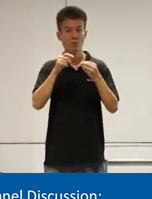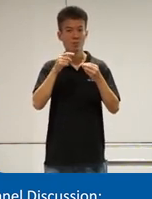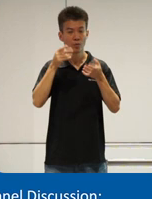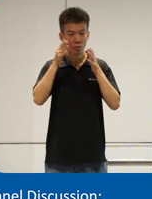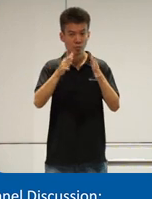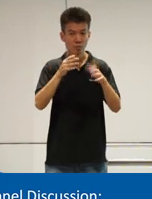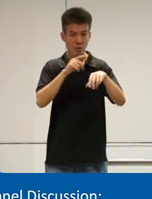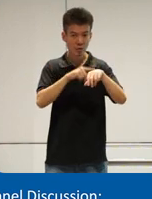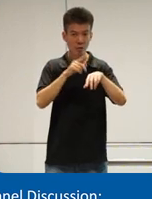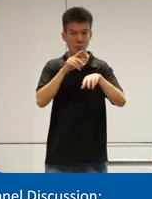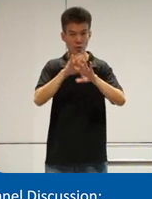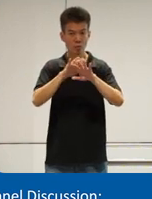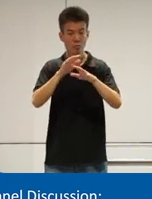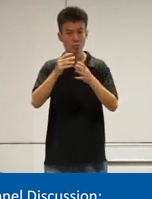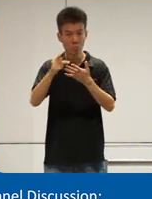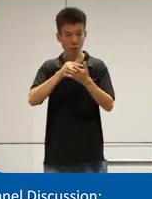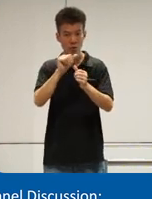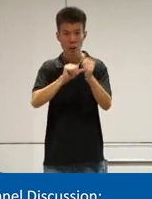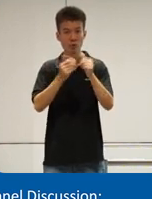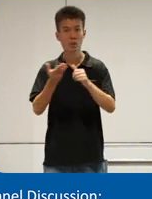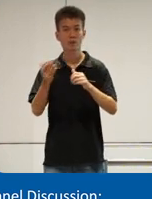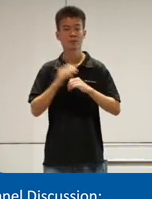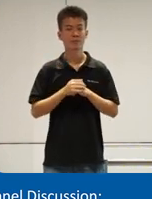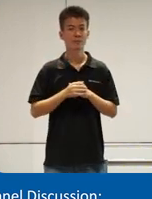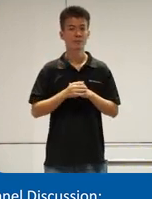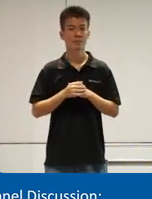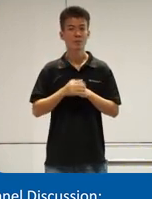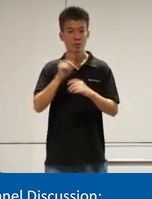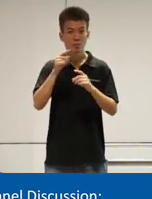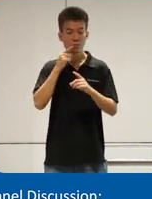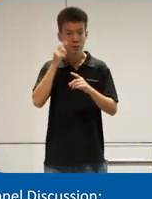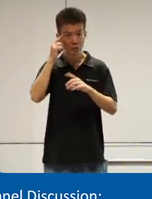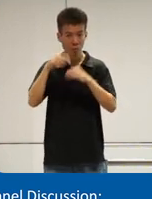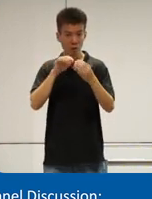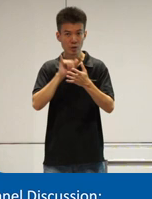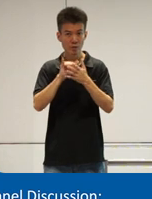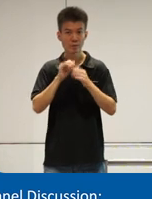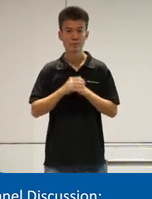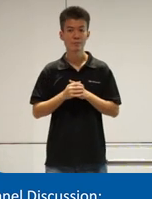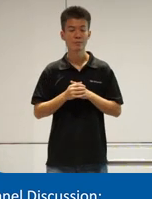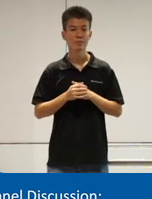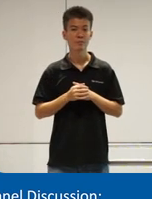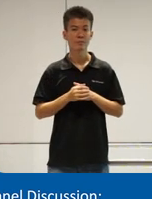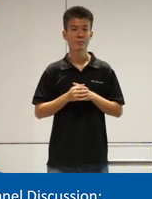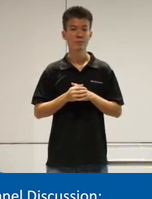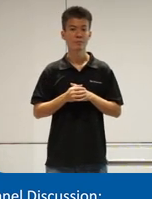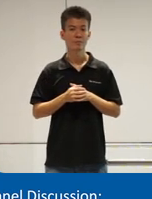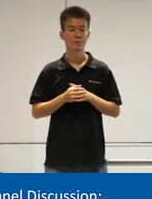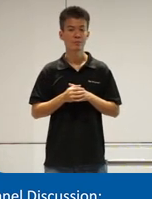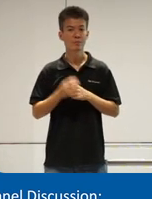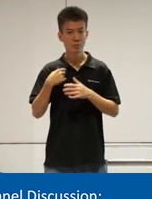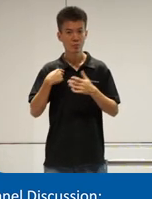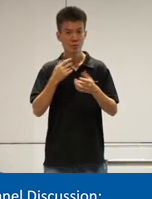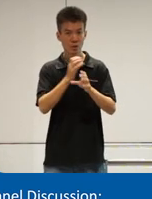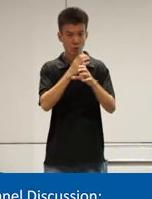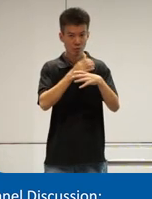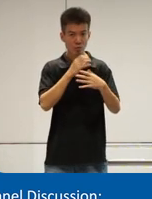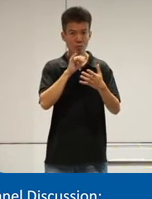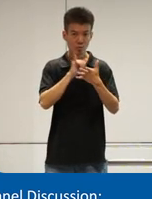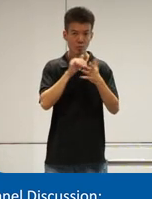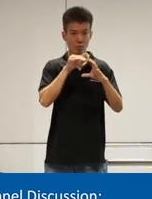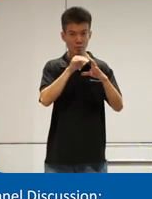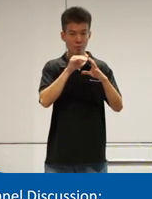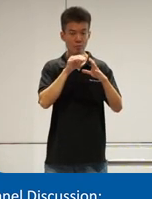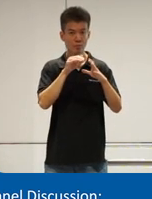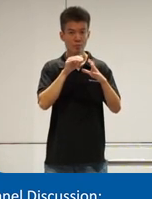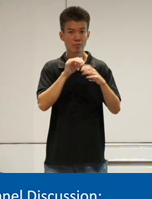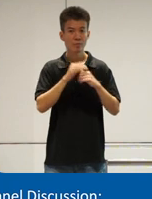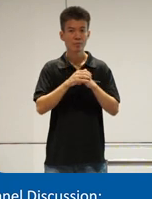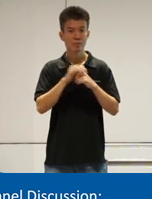time page everything so when we said about this so we create t accessibil uh it's accessibility